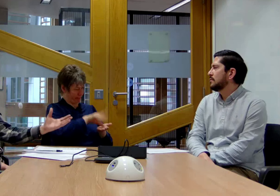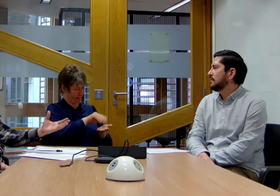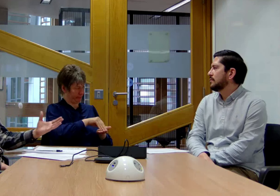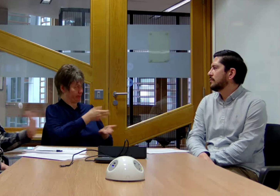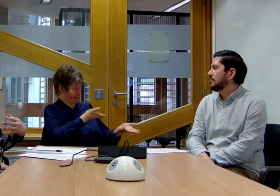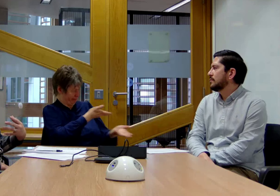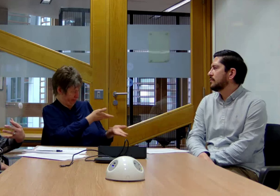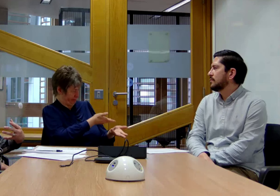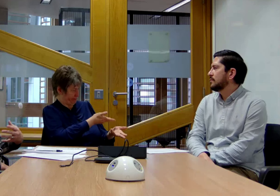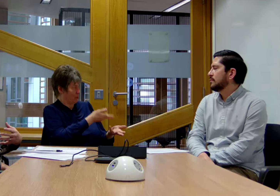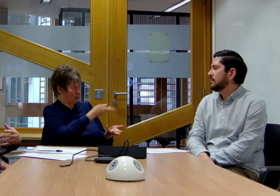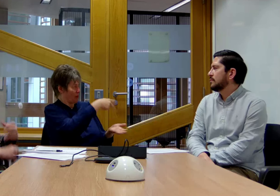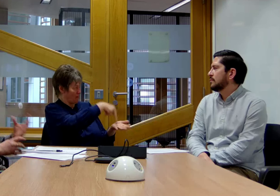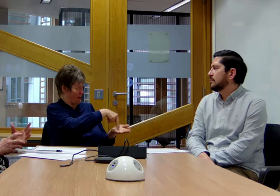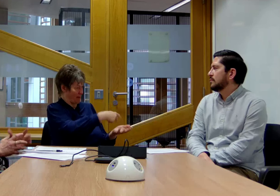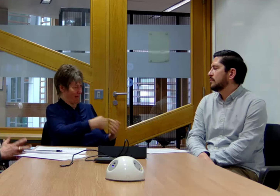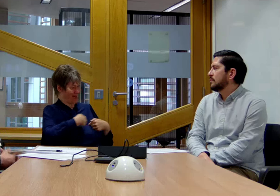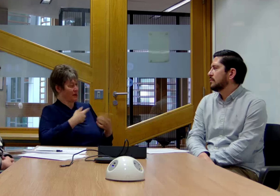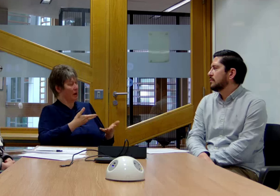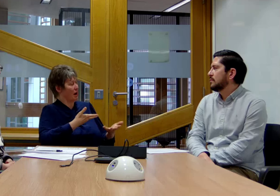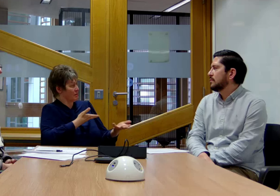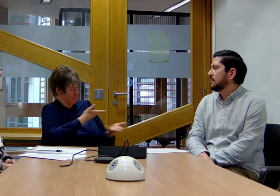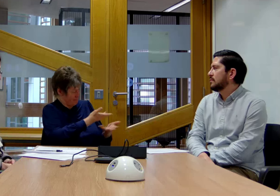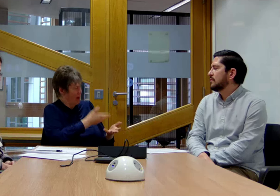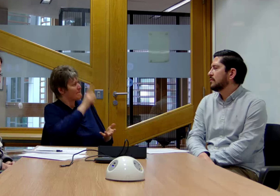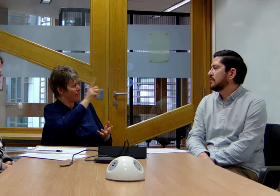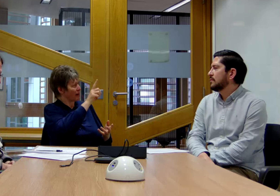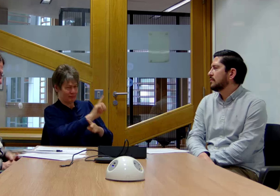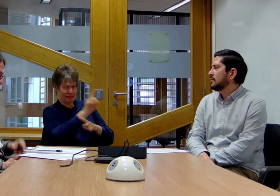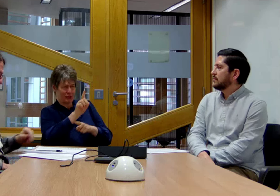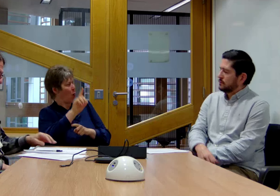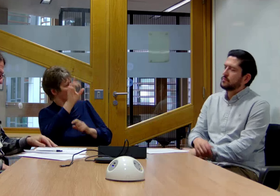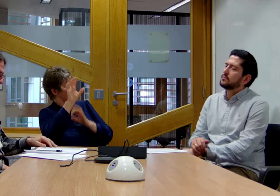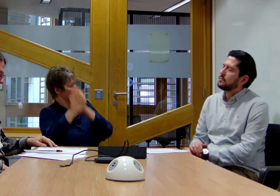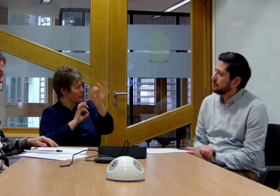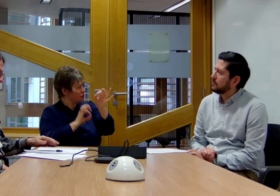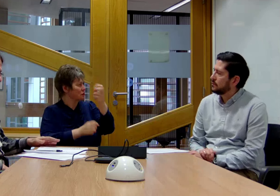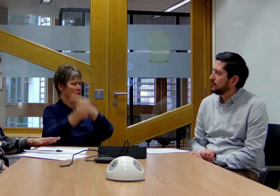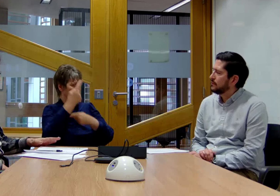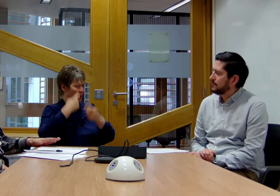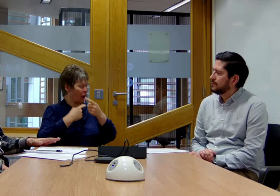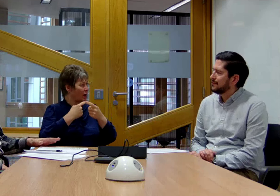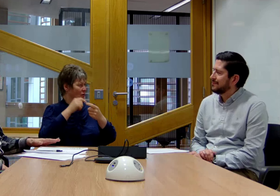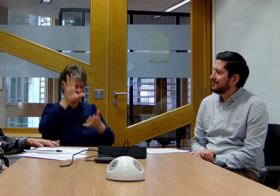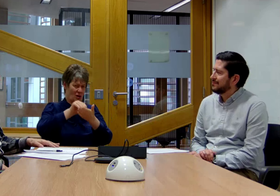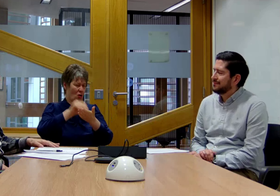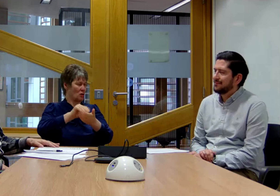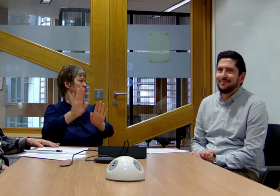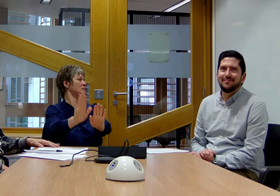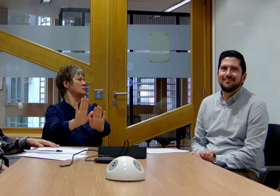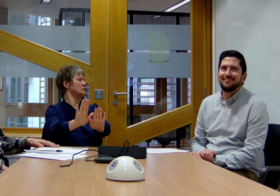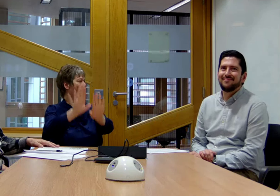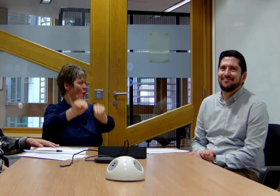the main part of the session and the conversation between Mark McMillan and myself, but we're not going to record the questions and answers.